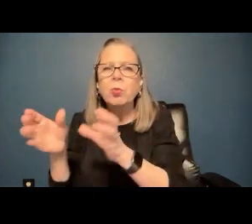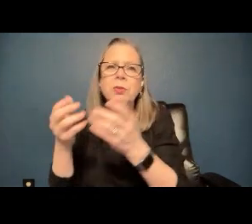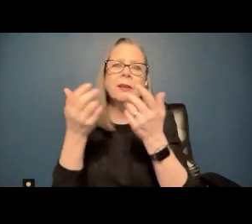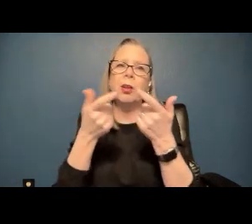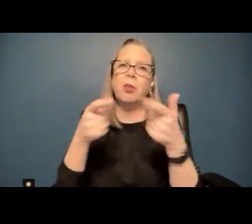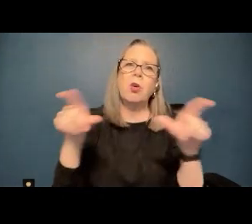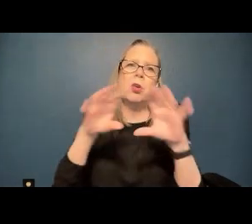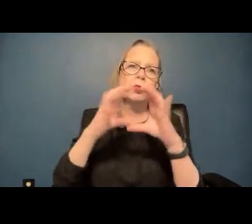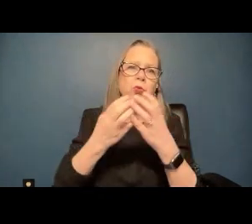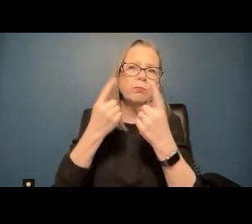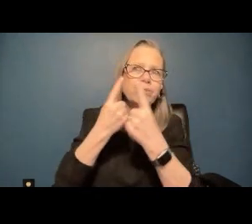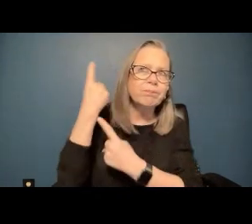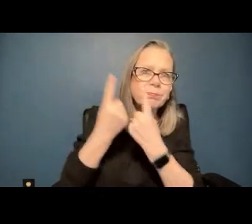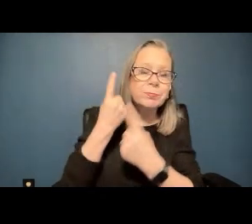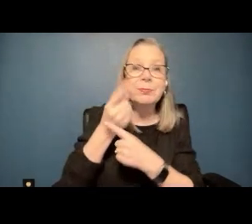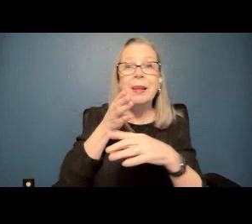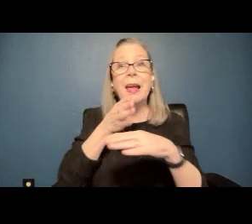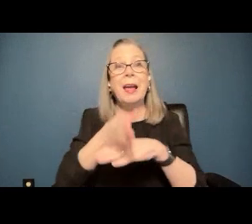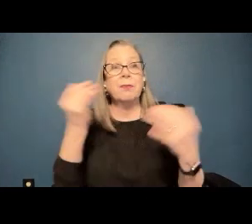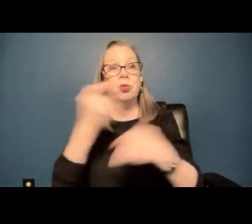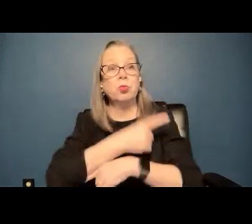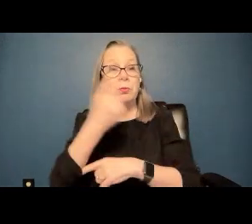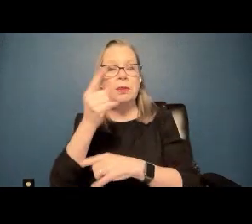After today's workshop, we'll share a tool with you to help you